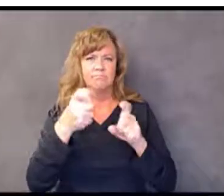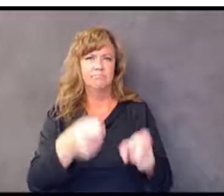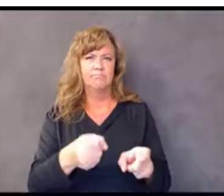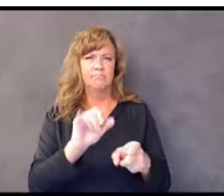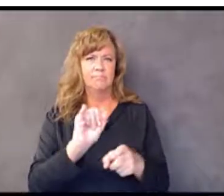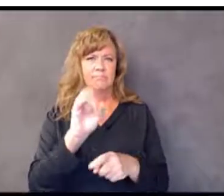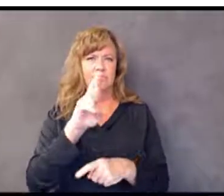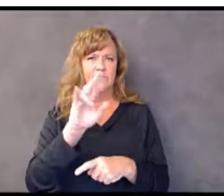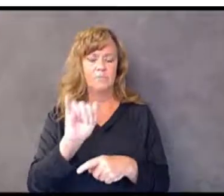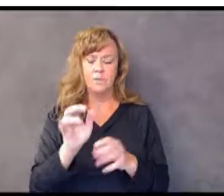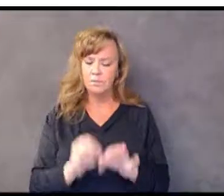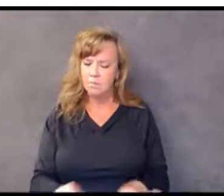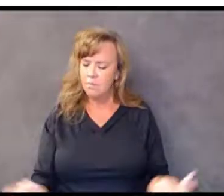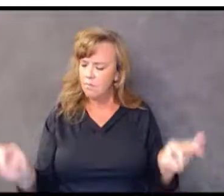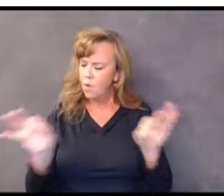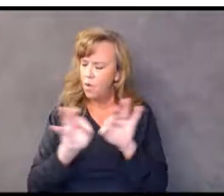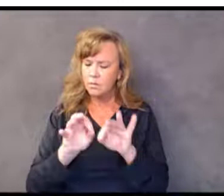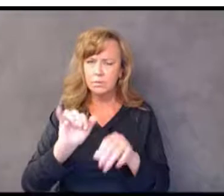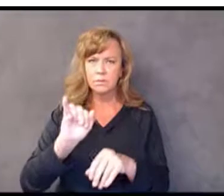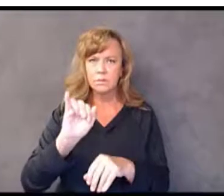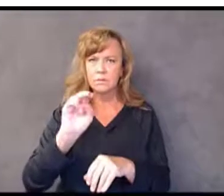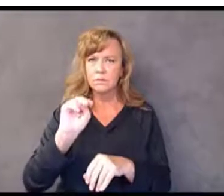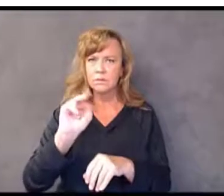of test items be considered.